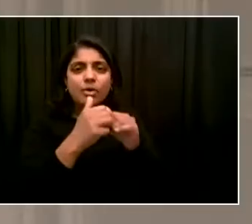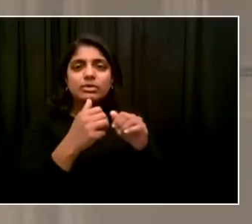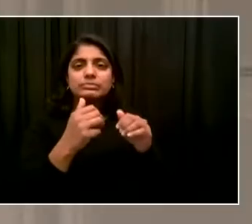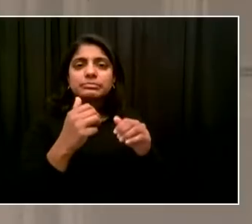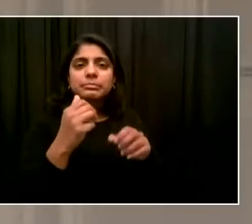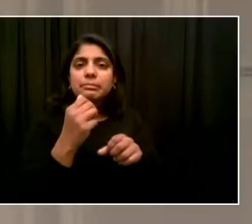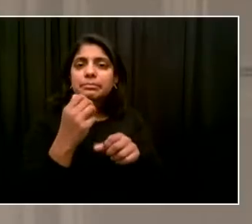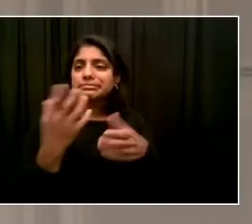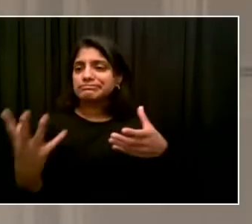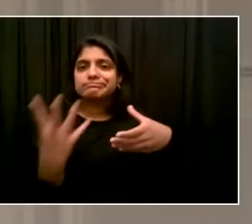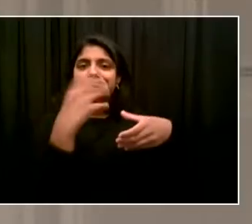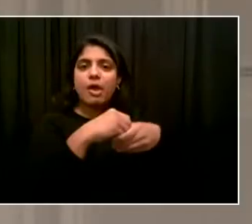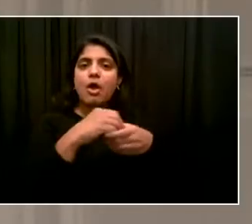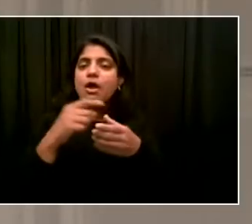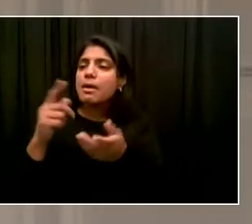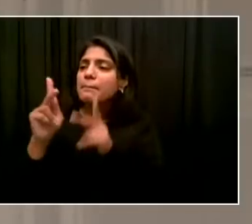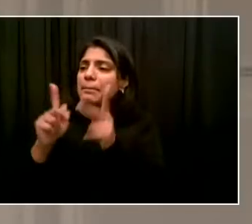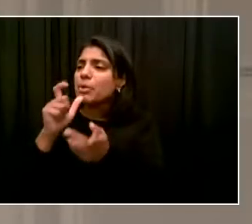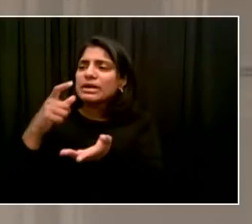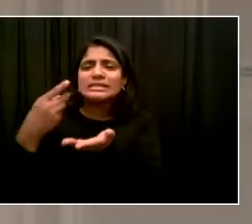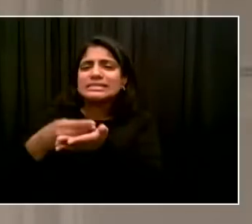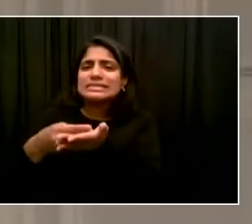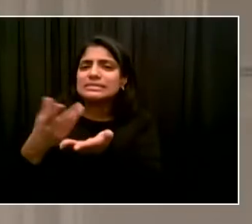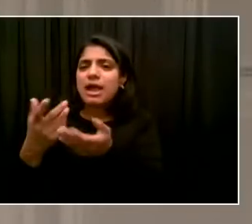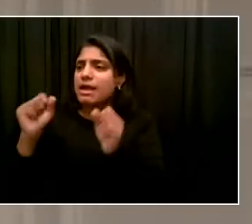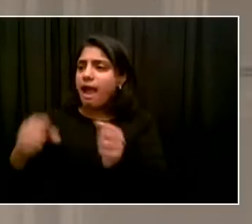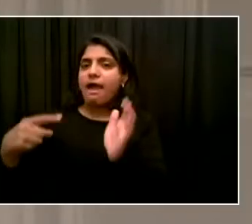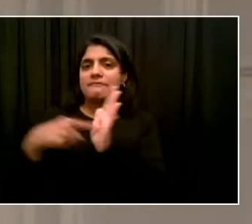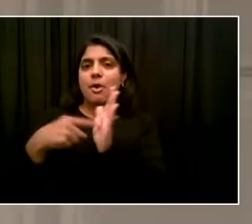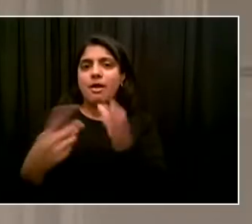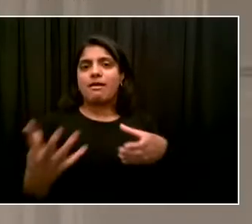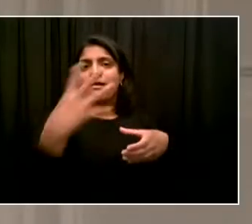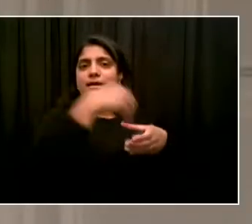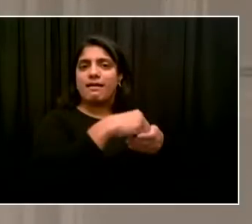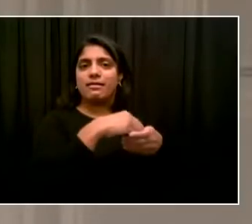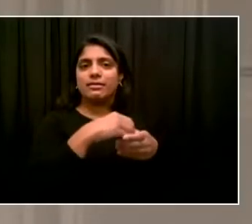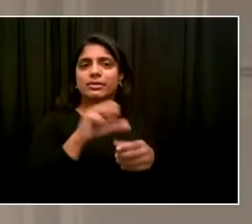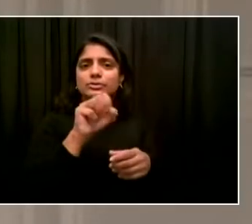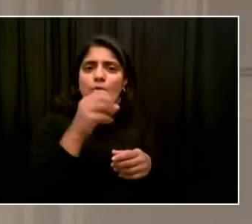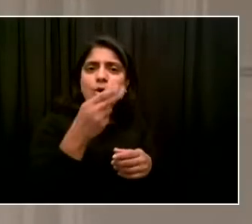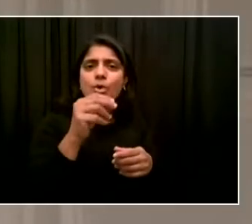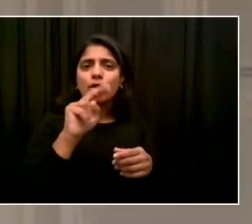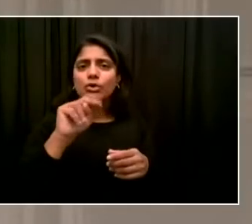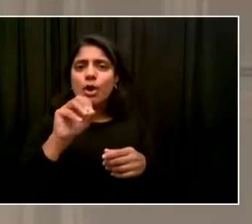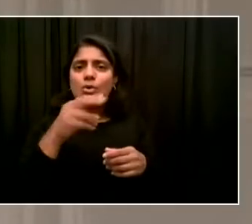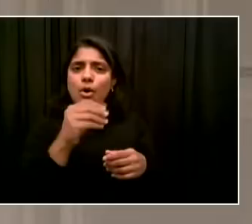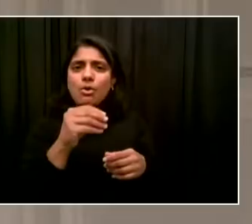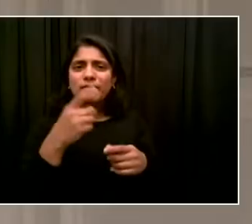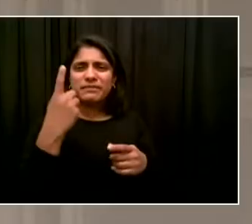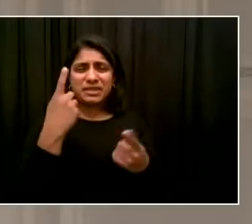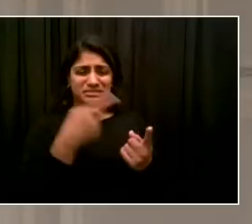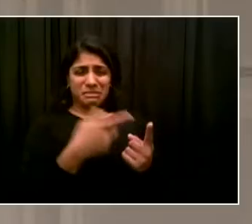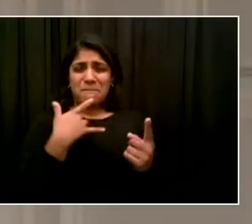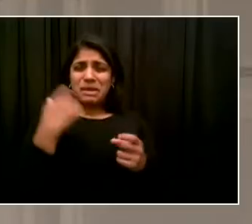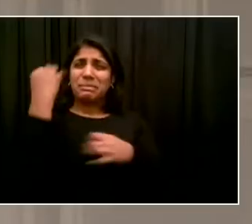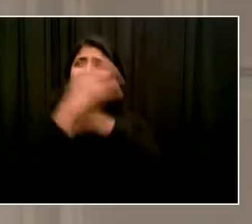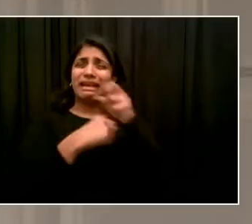SUPPORTED OUR REQUEST FOR ISNVETMENTS IN THE COMMUNITY TALKED ABOUT CREATING OPPORTUNITY FOR AFFORDABEL HOUSING IEVERY SINGLE NEIGHBORHOOD IN THE CITY.